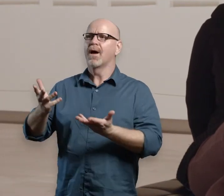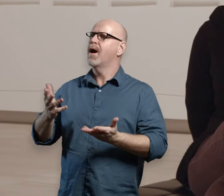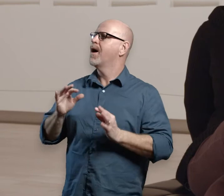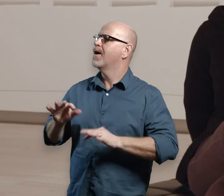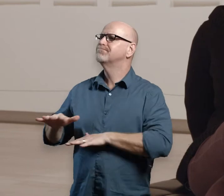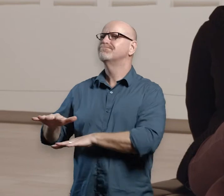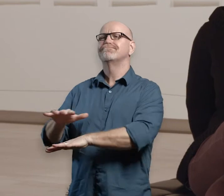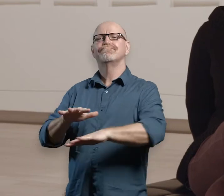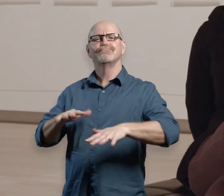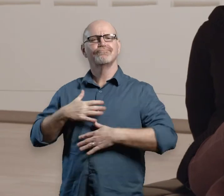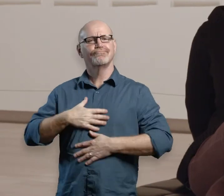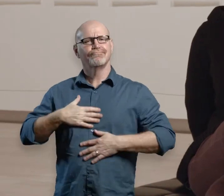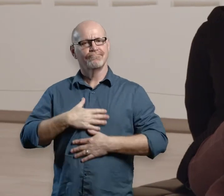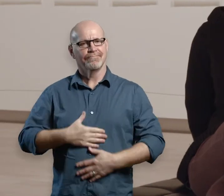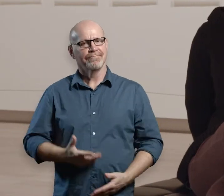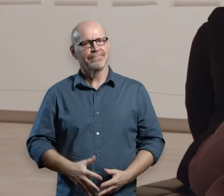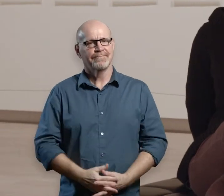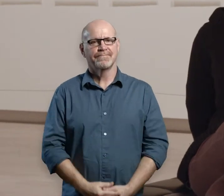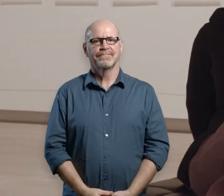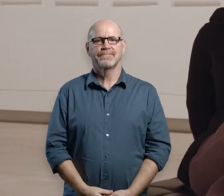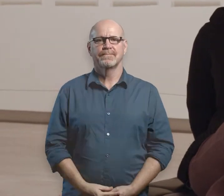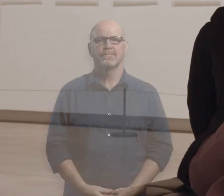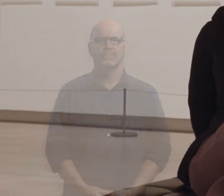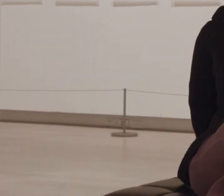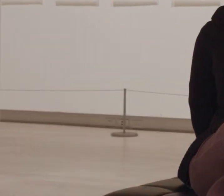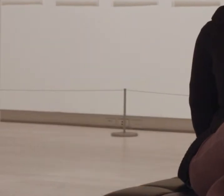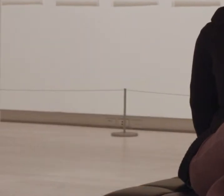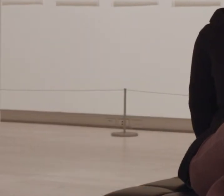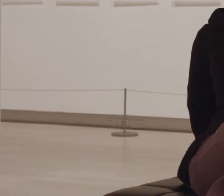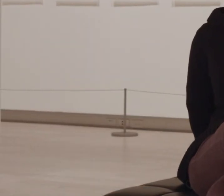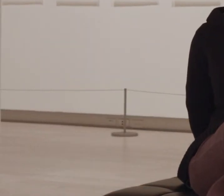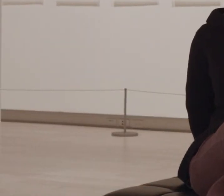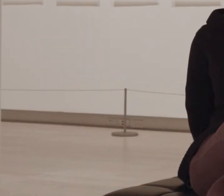Behind her is a white wall with five pictures hanging in a row beginning from left to right.